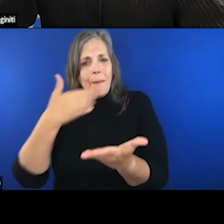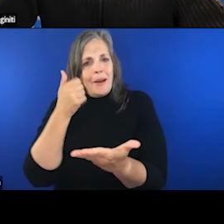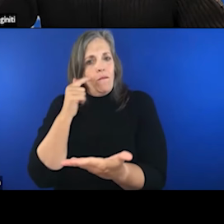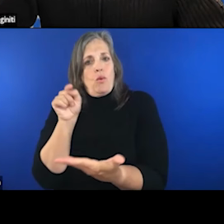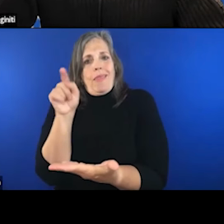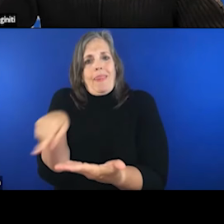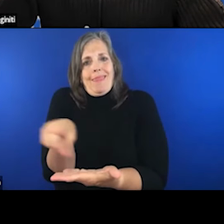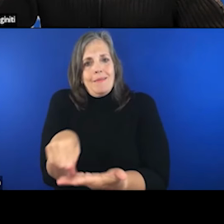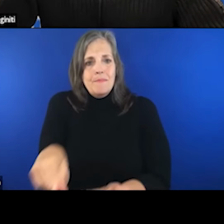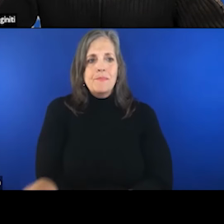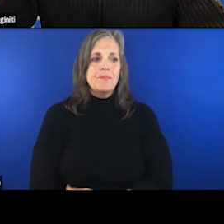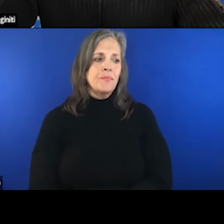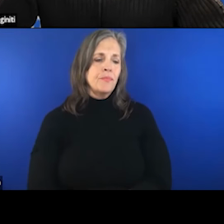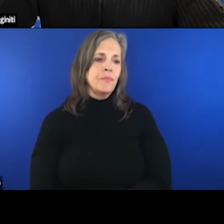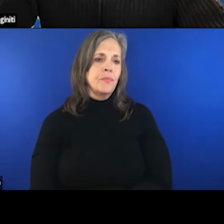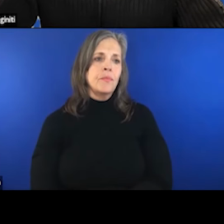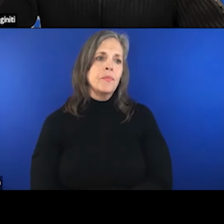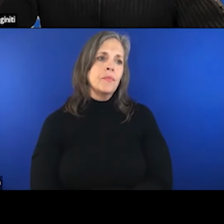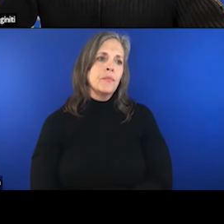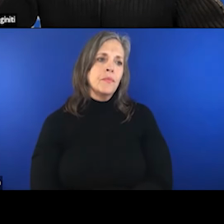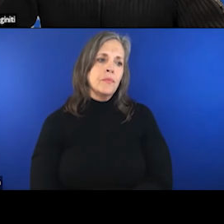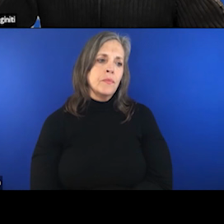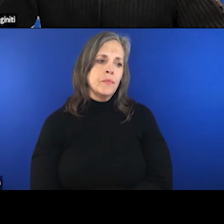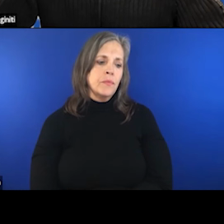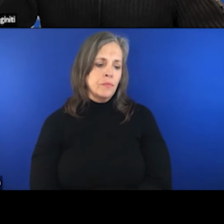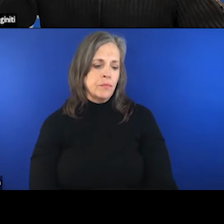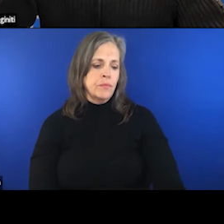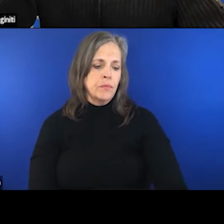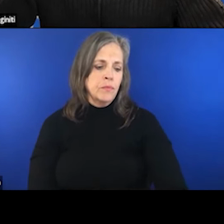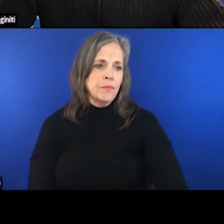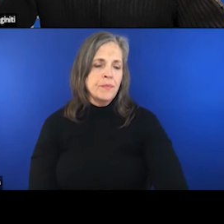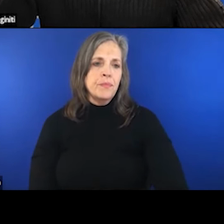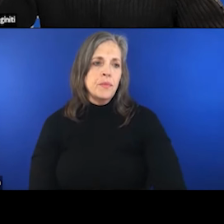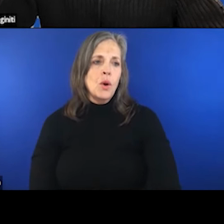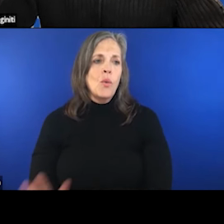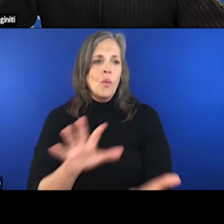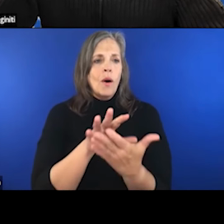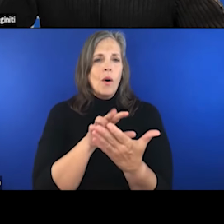these definitions the second one I found was to me the most powerful this is from merianwebster.com